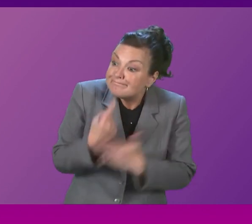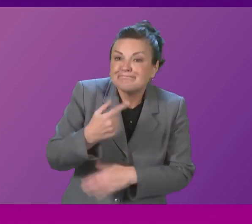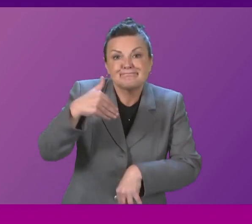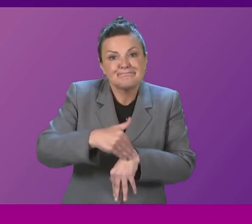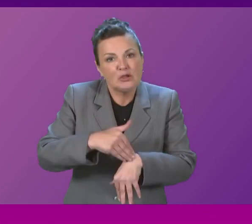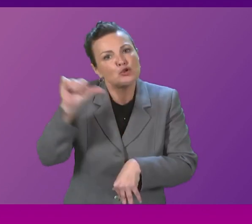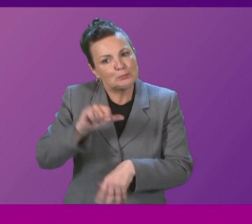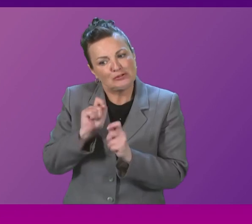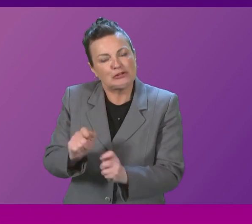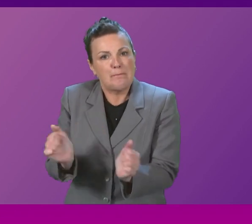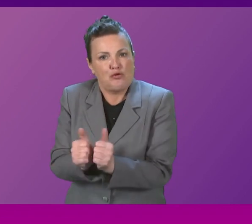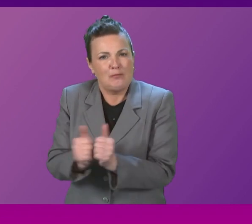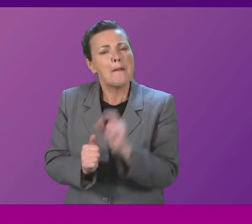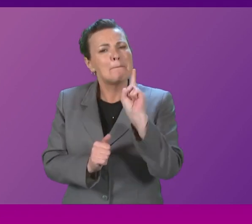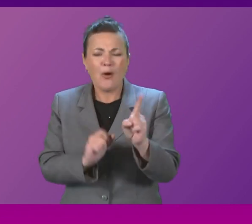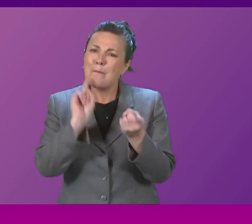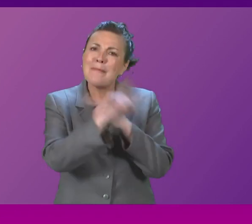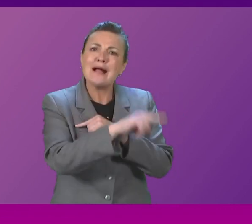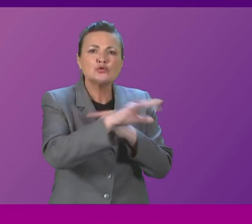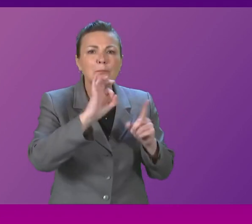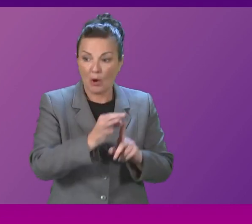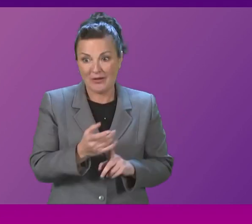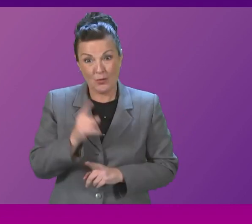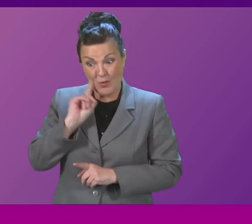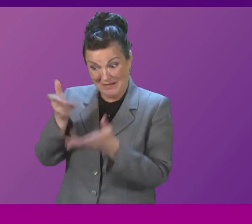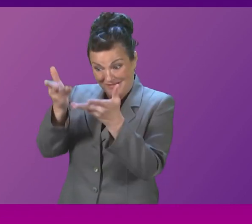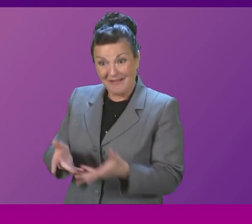The points about the support for women who have suffered domestic abuse while they are